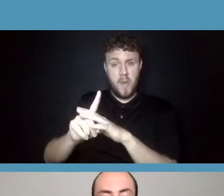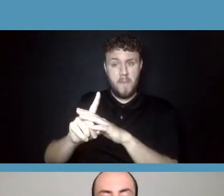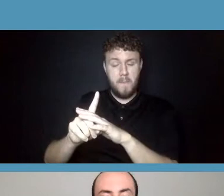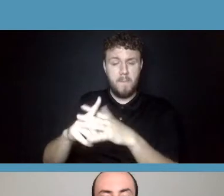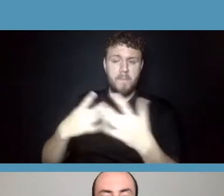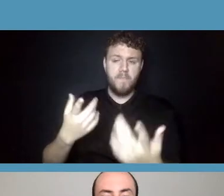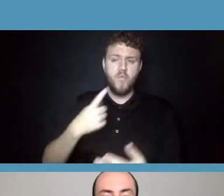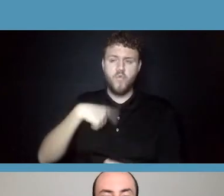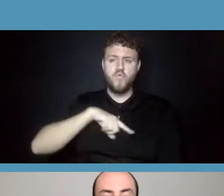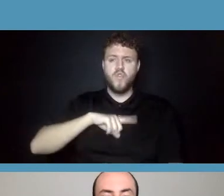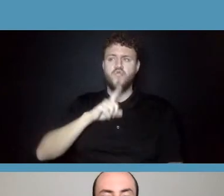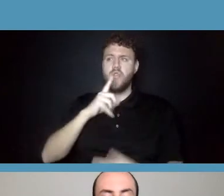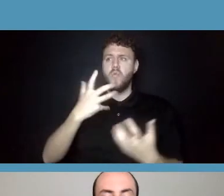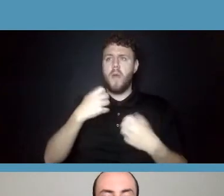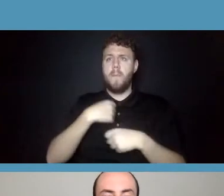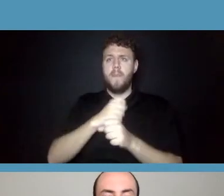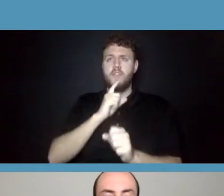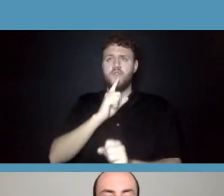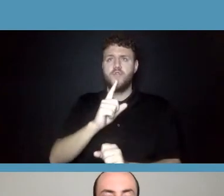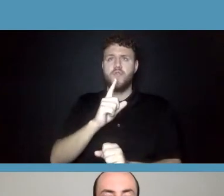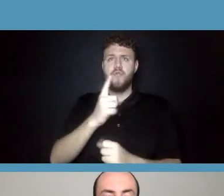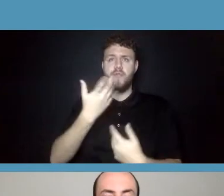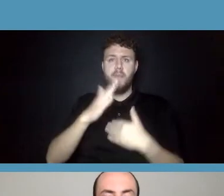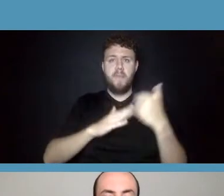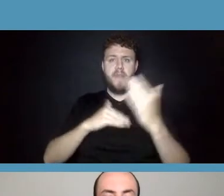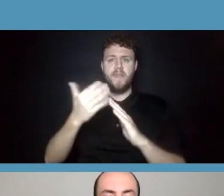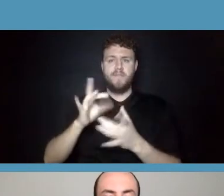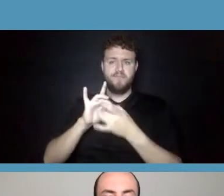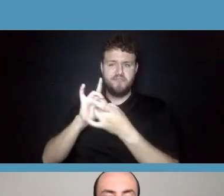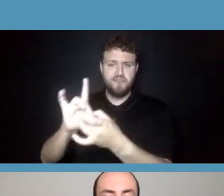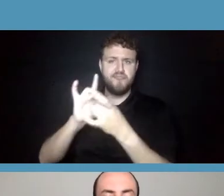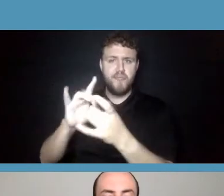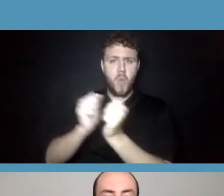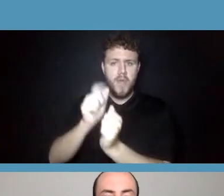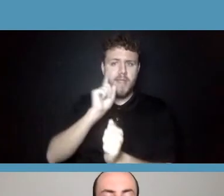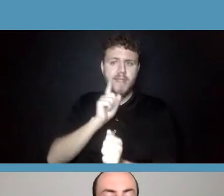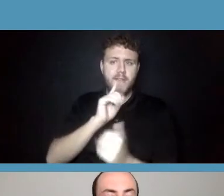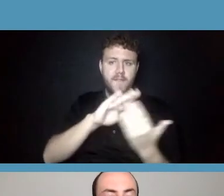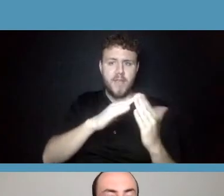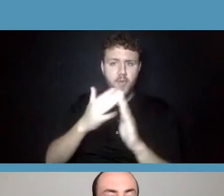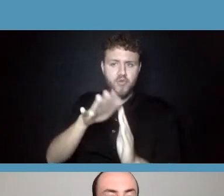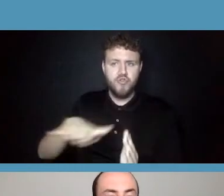to start building a closer relationship with the deaf community so that they know they could come